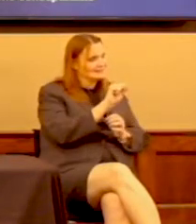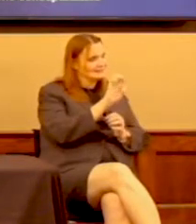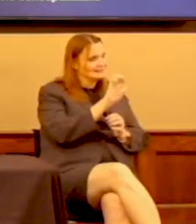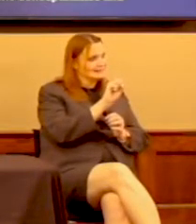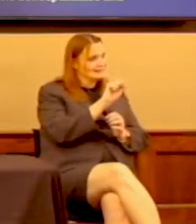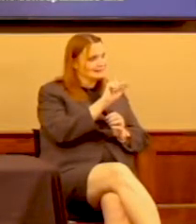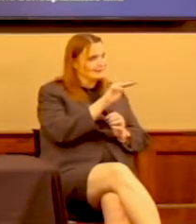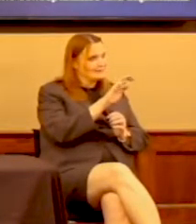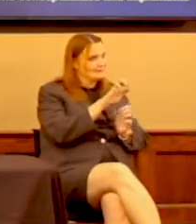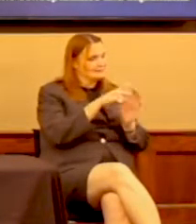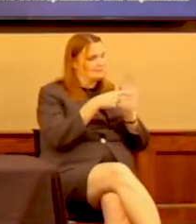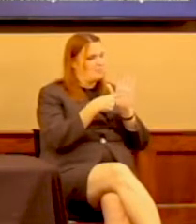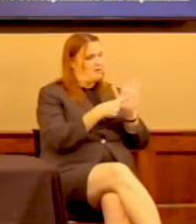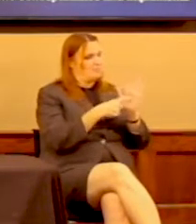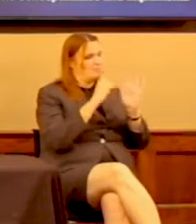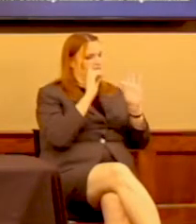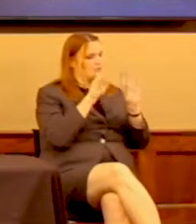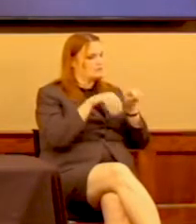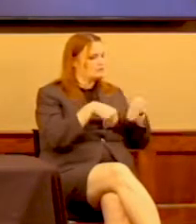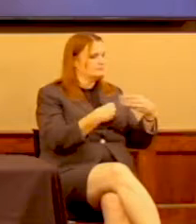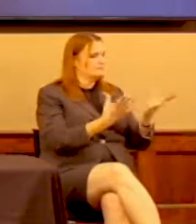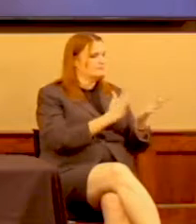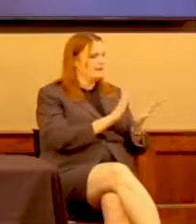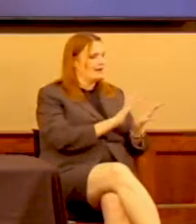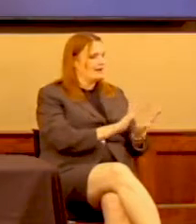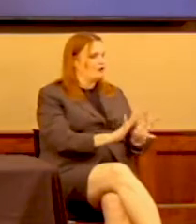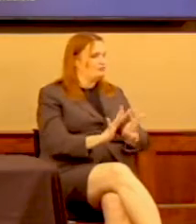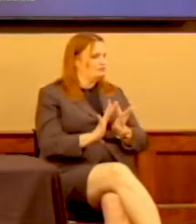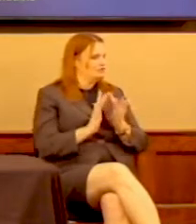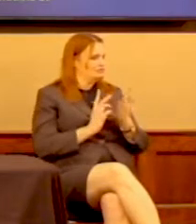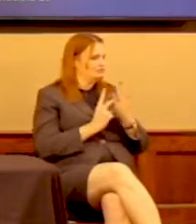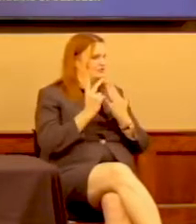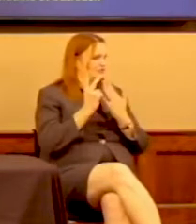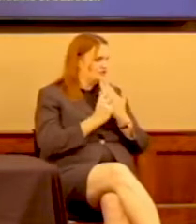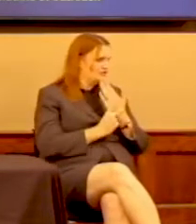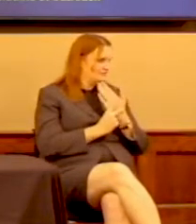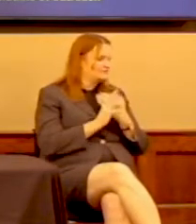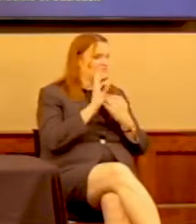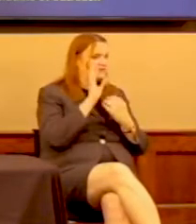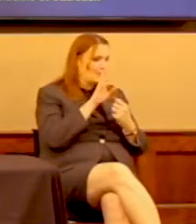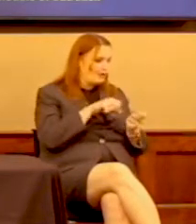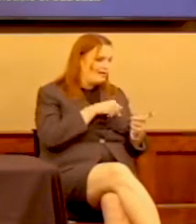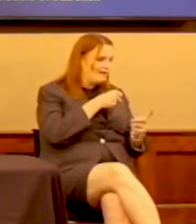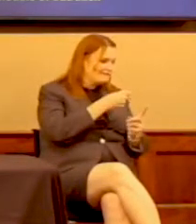of outreach initiatives that affect and